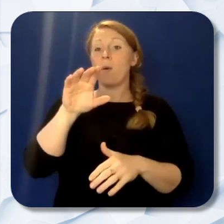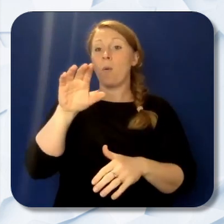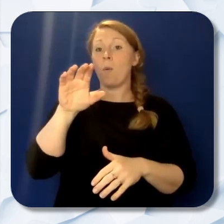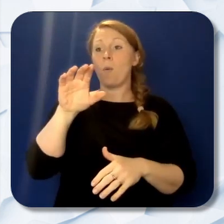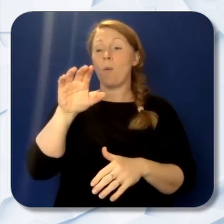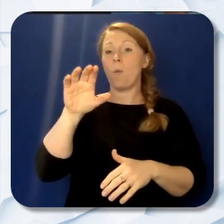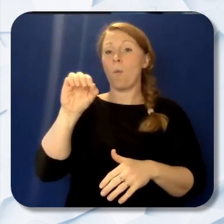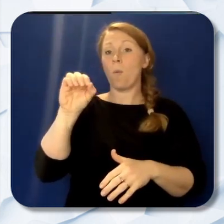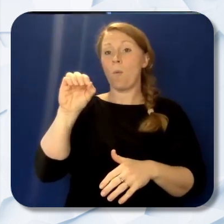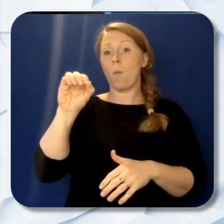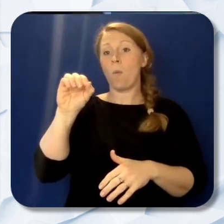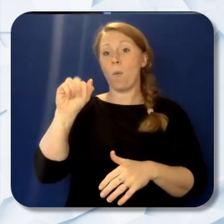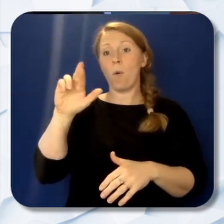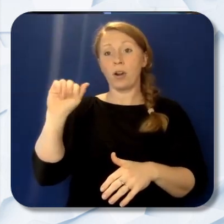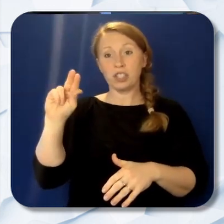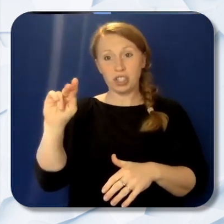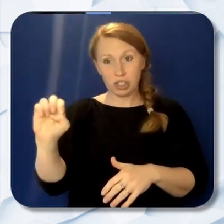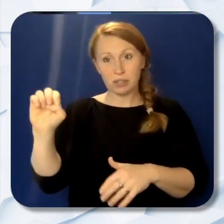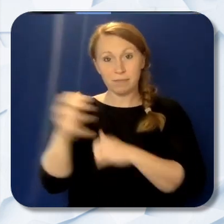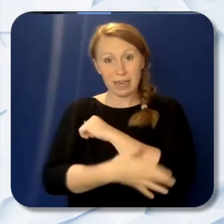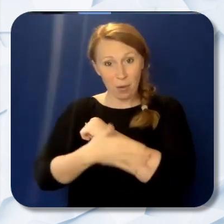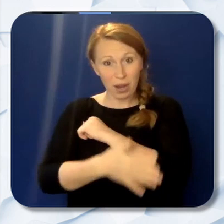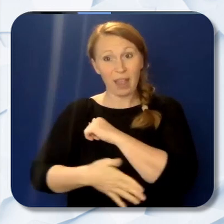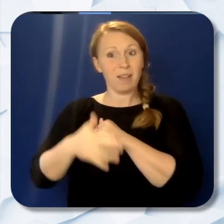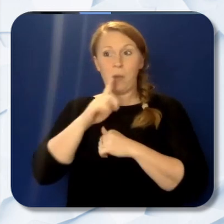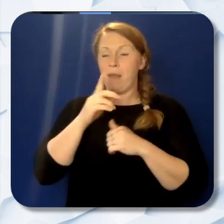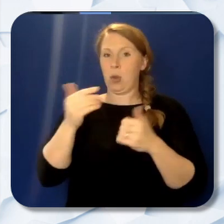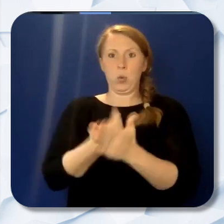These are hot off the press that we've just. We've just created these one pages. They're